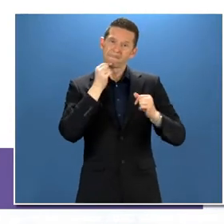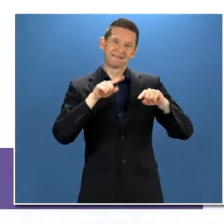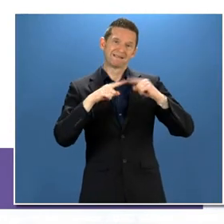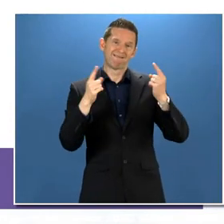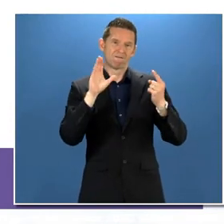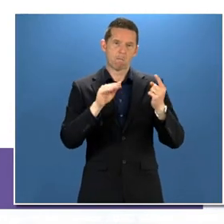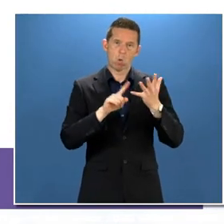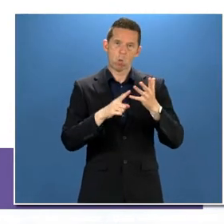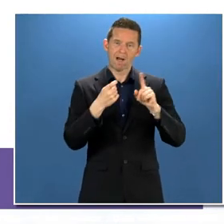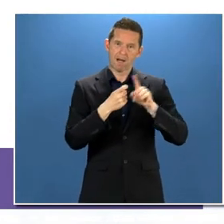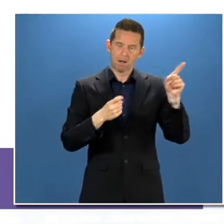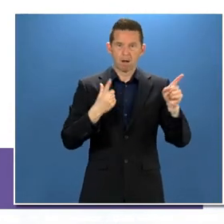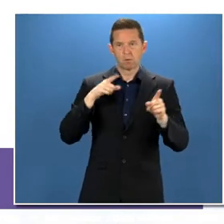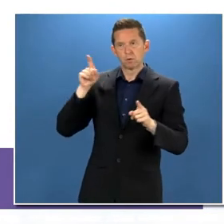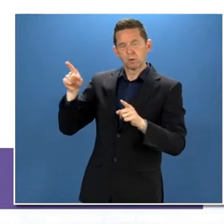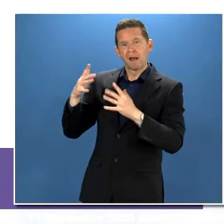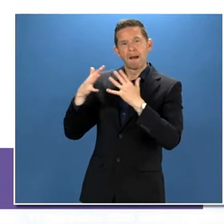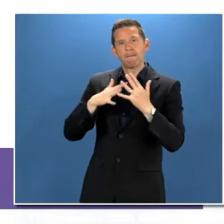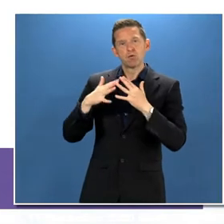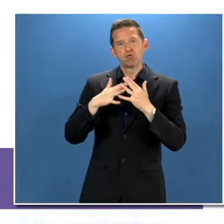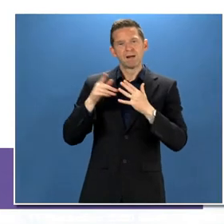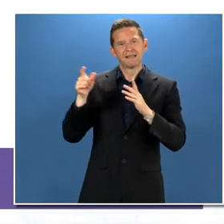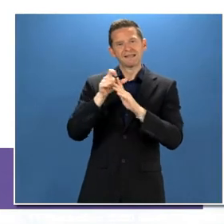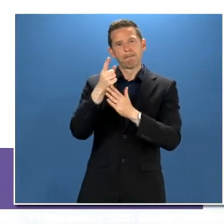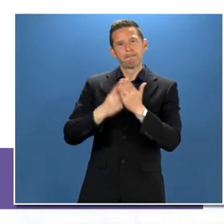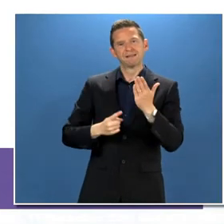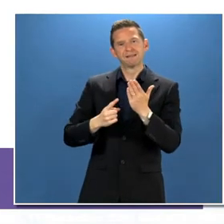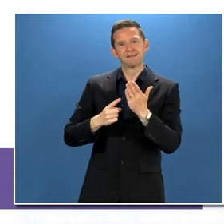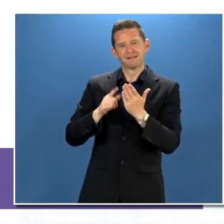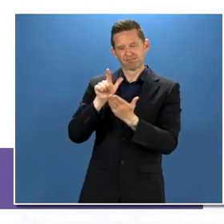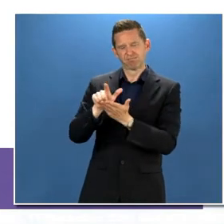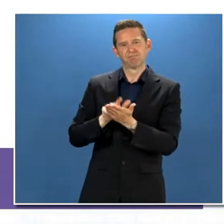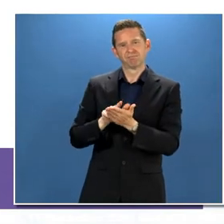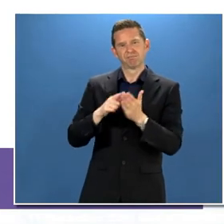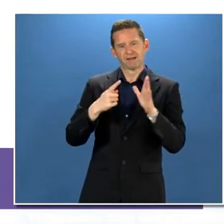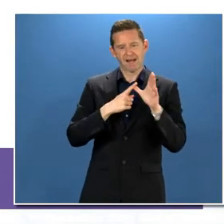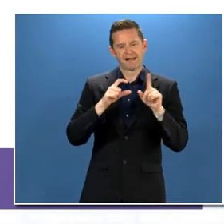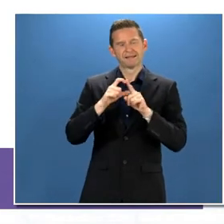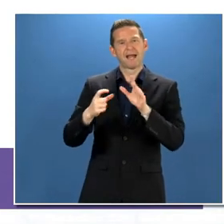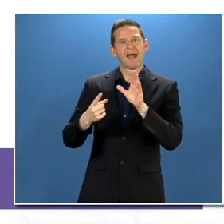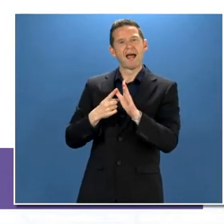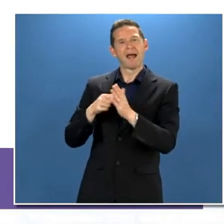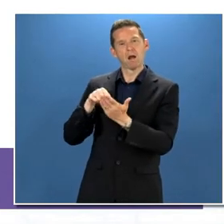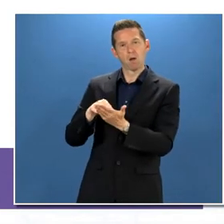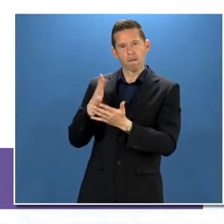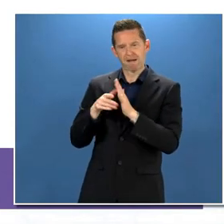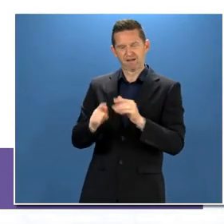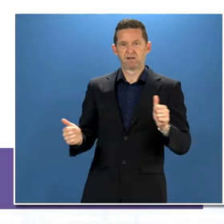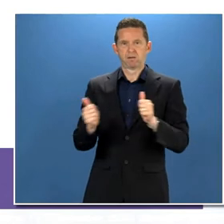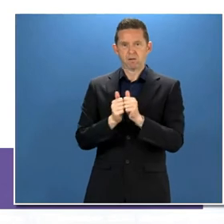in that the Americans With Disabilities Act has meant the built environment is far more suitable for someone with disability, particularly